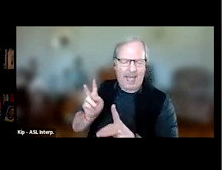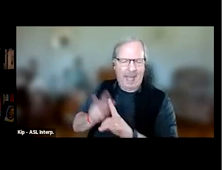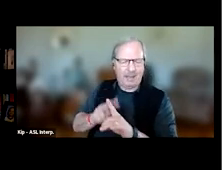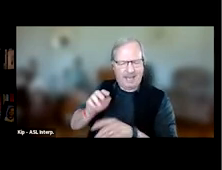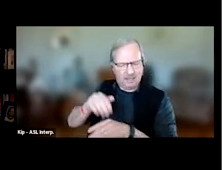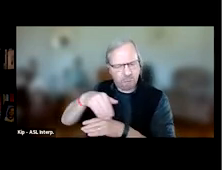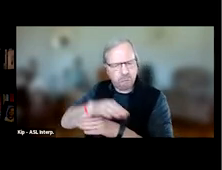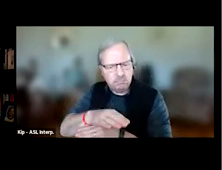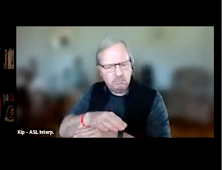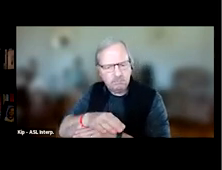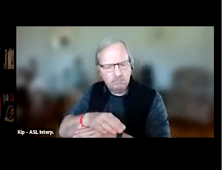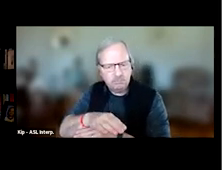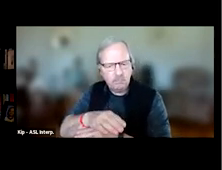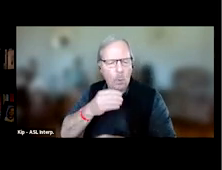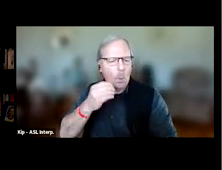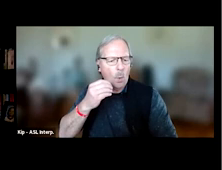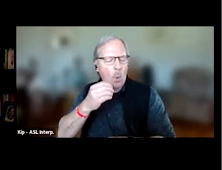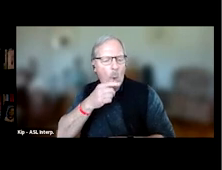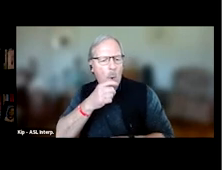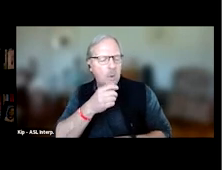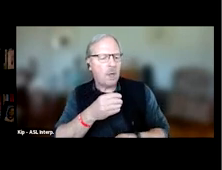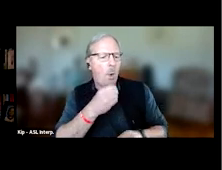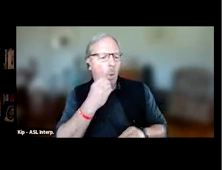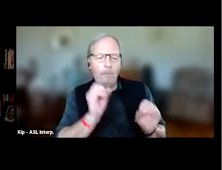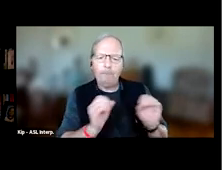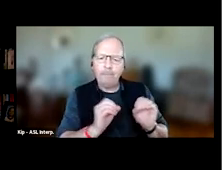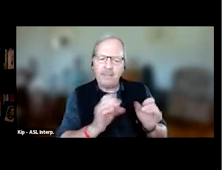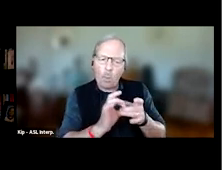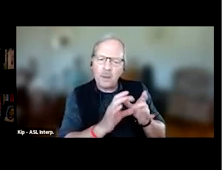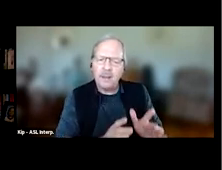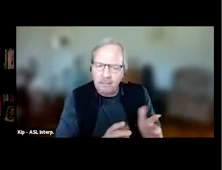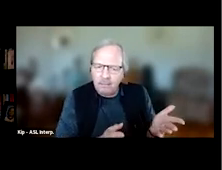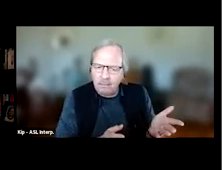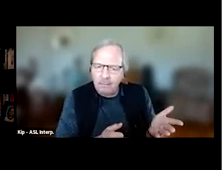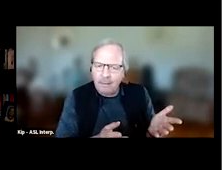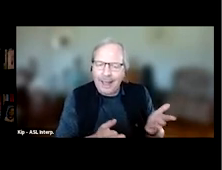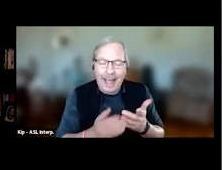Who's the homeless coordinator for our field office? How would you like me to turn and signed forms?